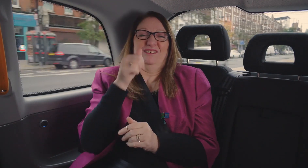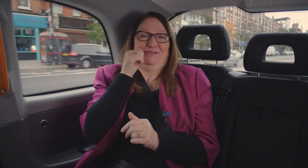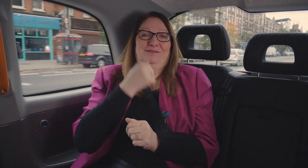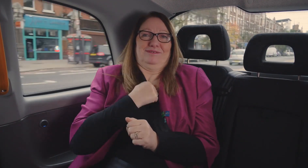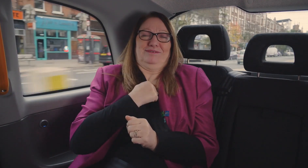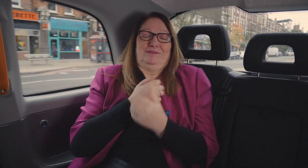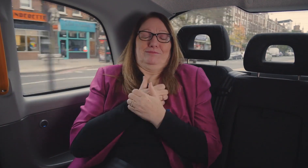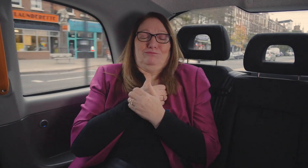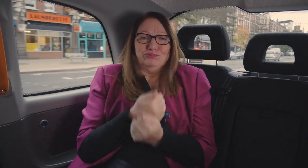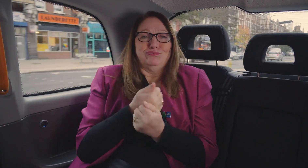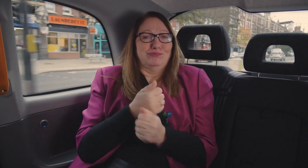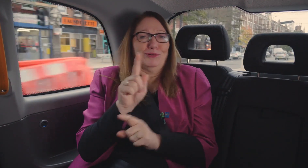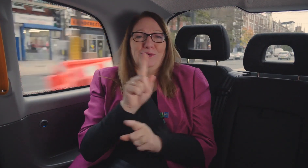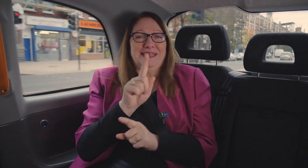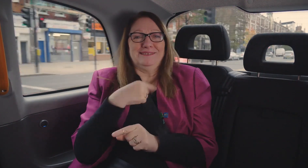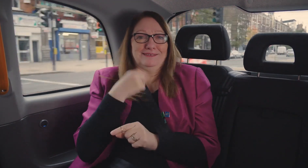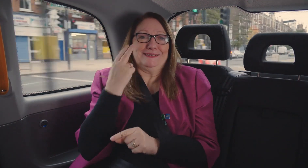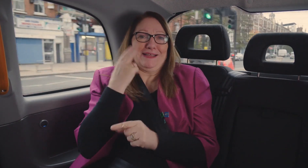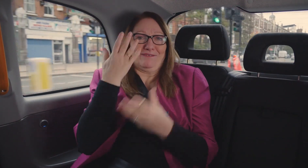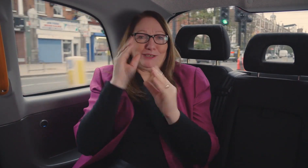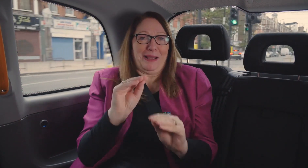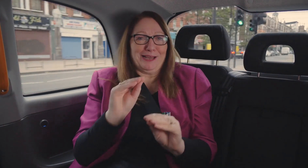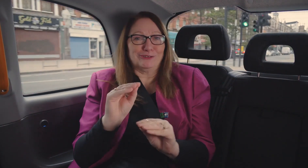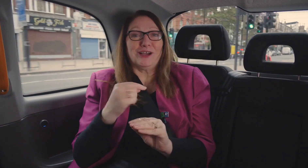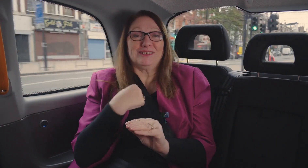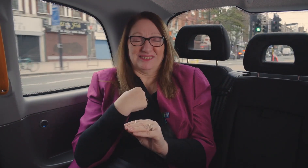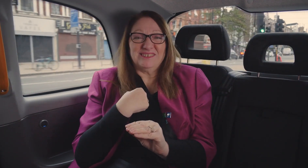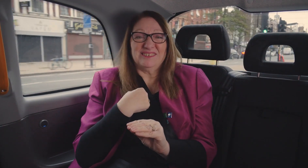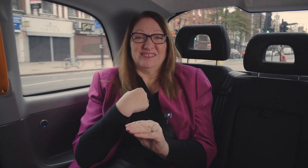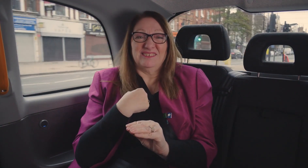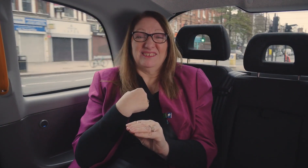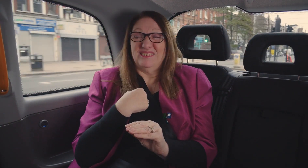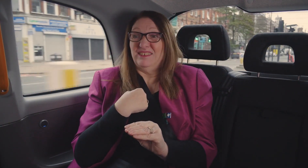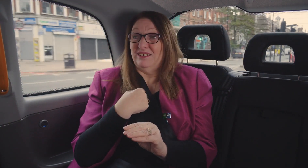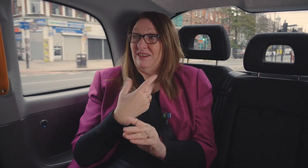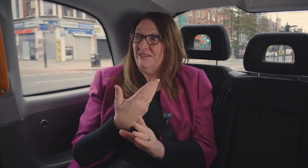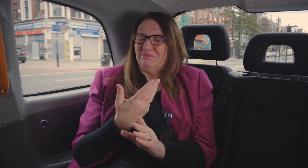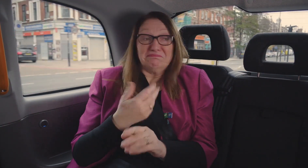As you've seen, my absolute passion is Deaf education